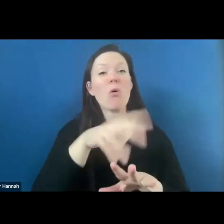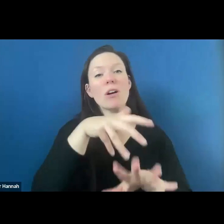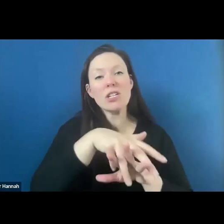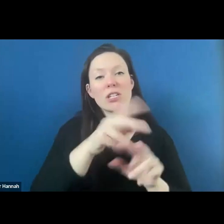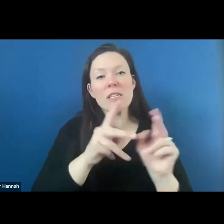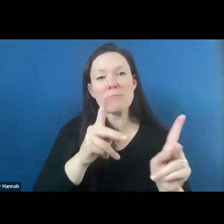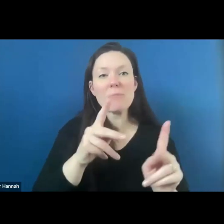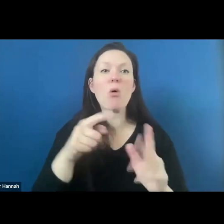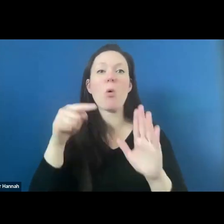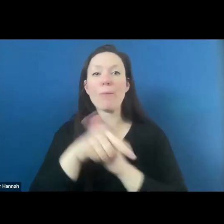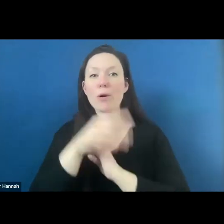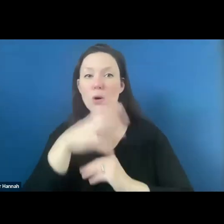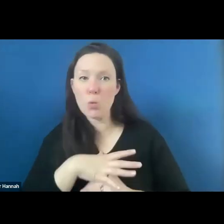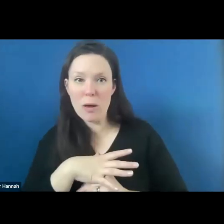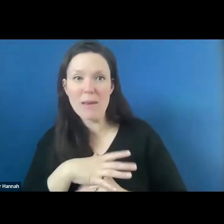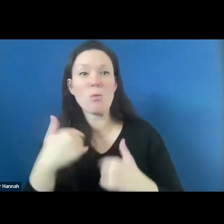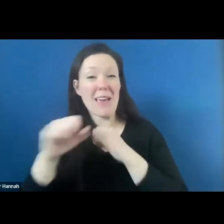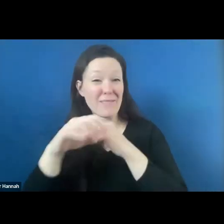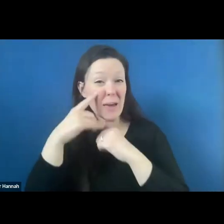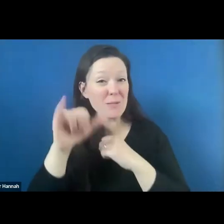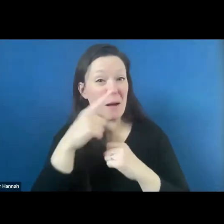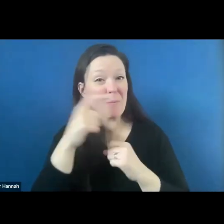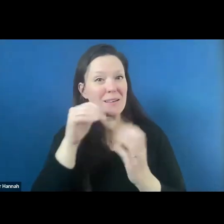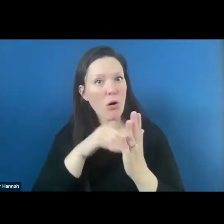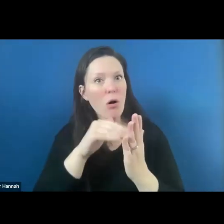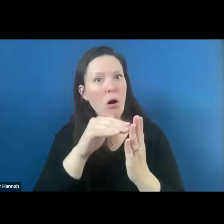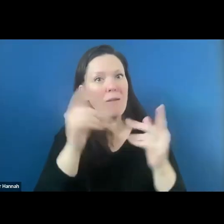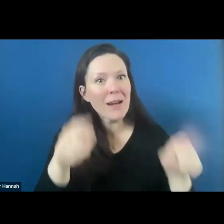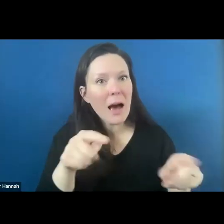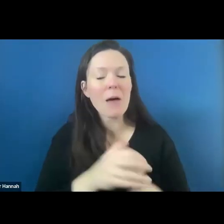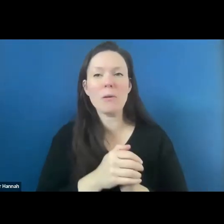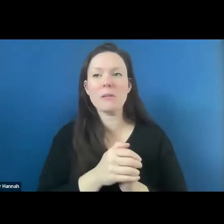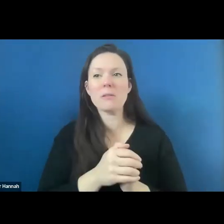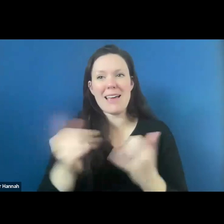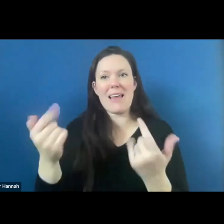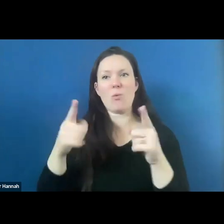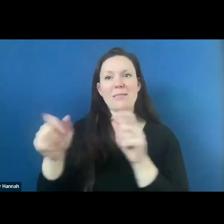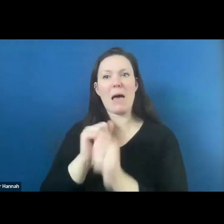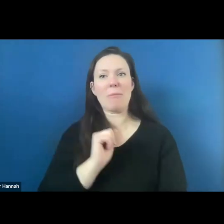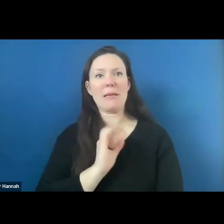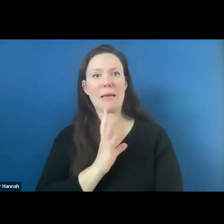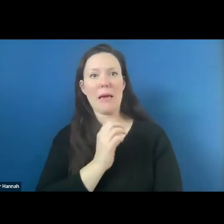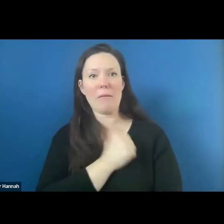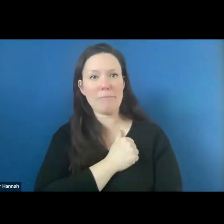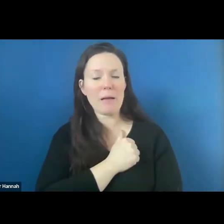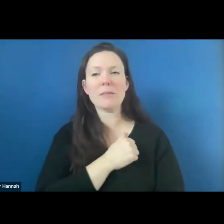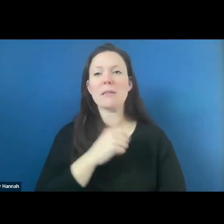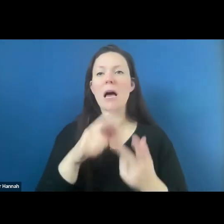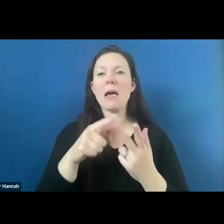This is what's happening in Palestine. This is what happened to Tortuguita at Cop City just last year in so-called Atlanta.